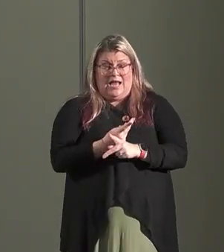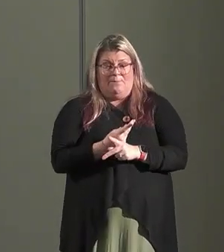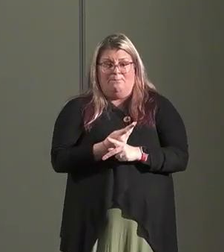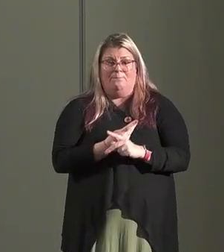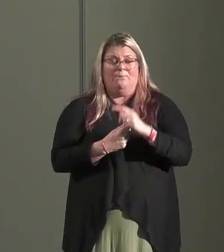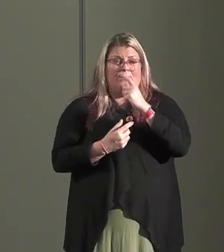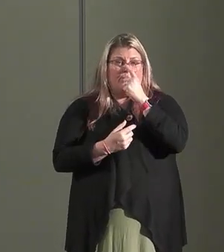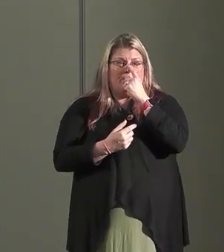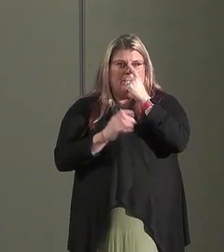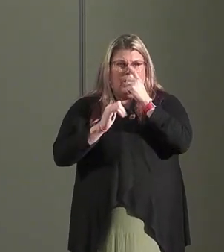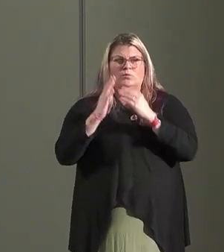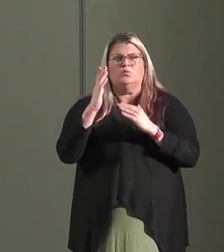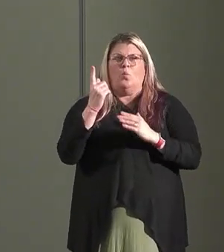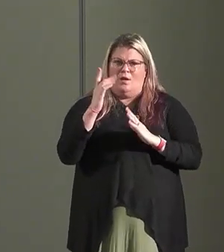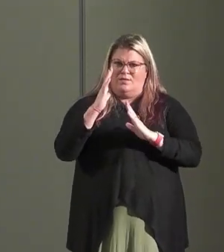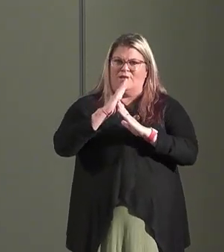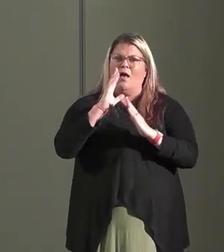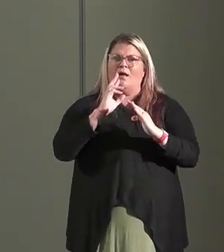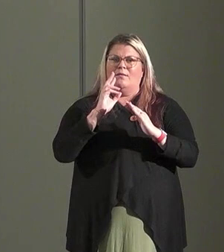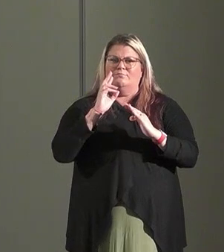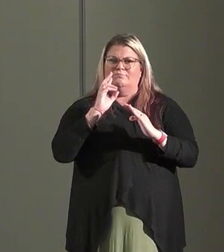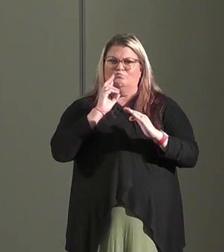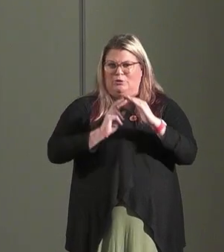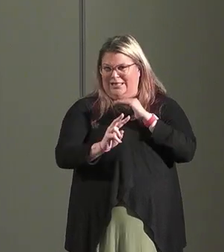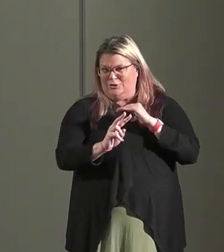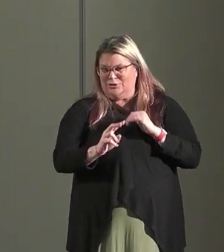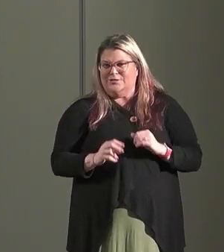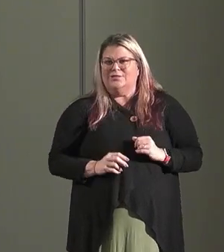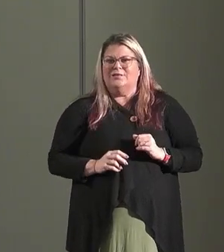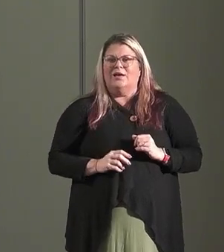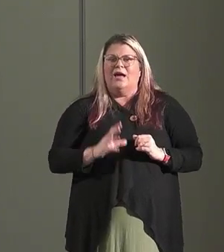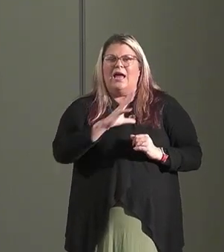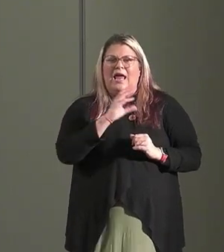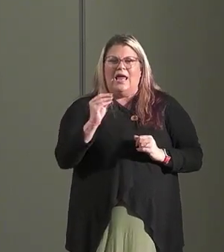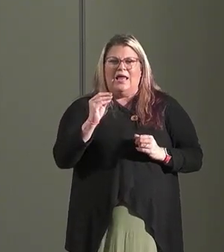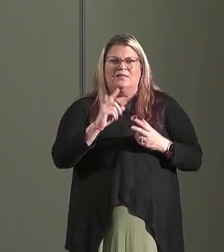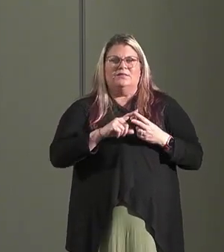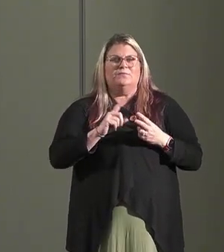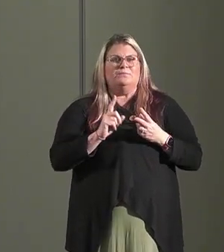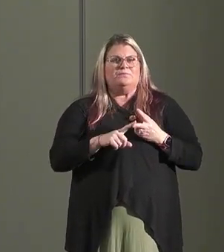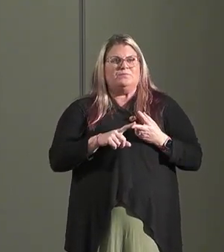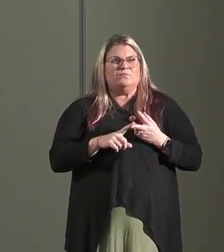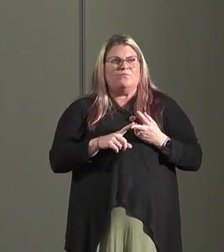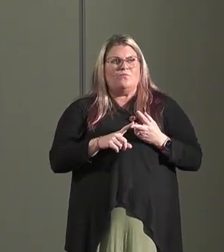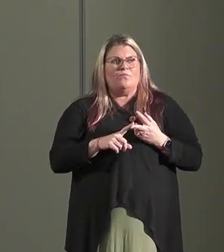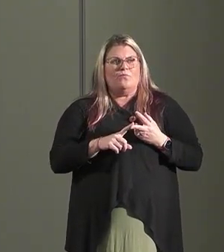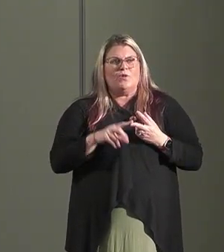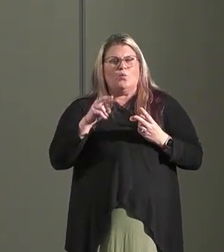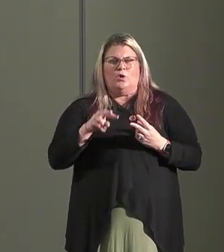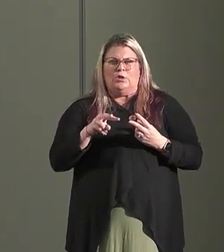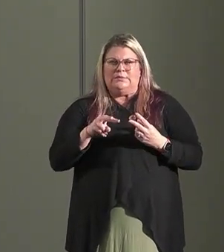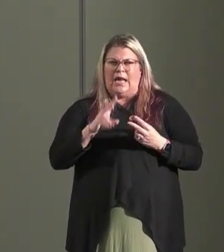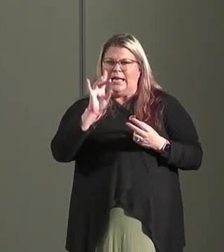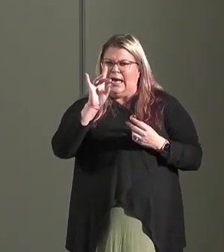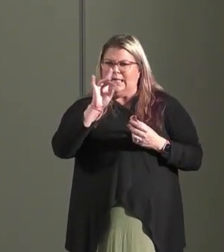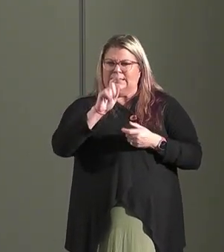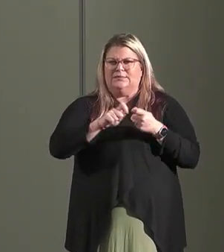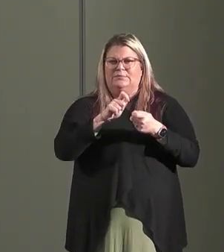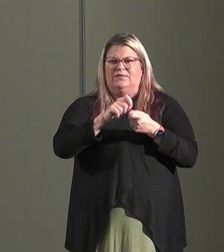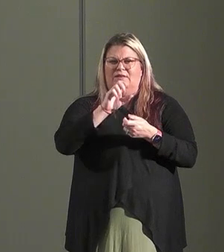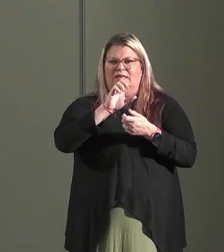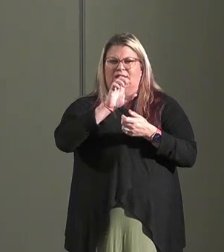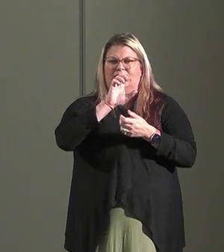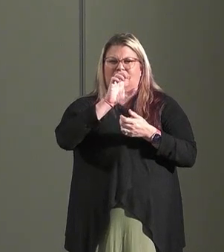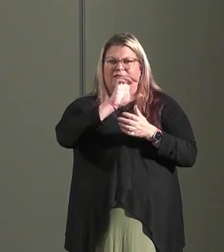was one top predictors and other we look at 8 characteristics of policies. We did a